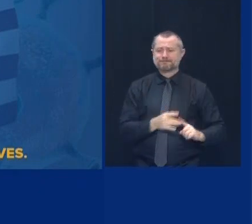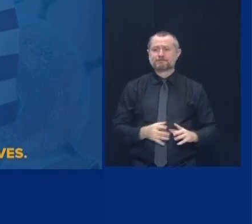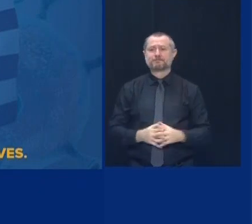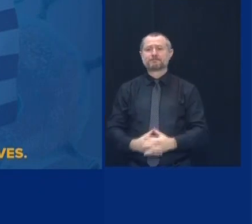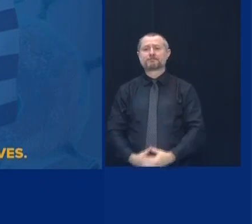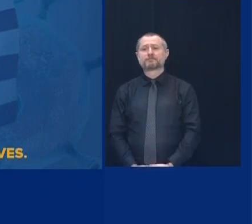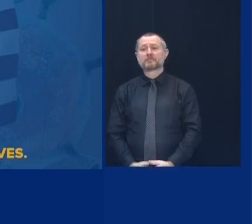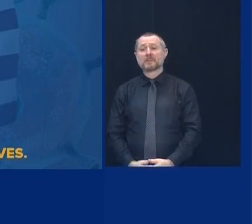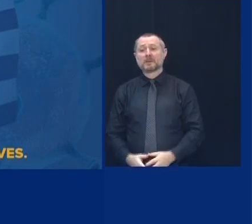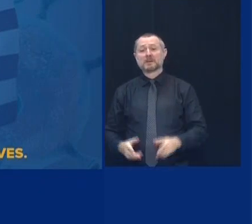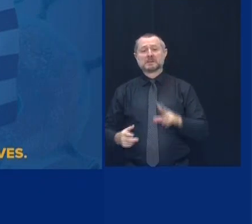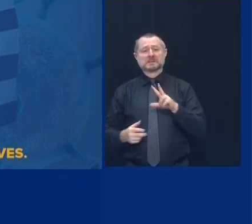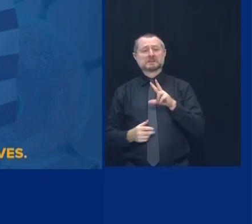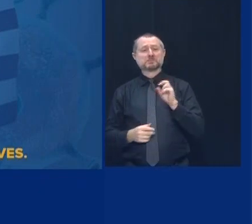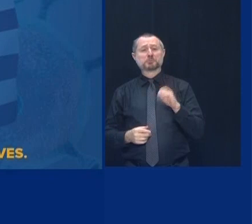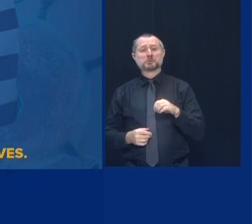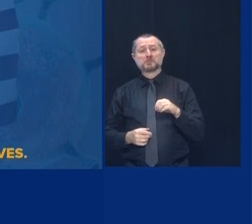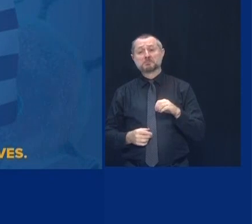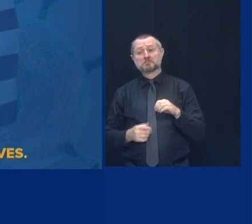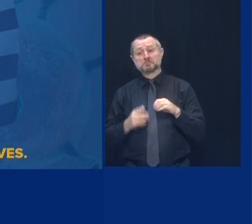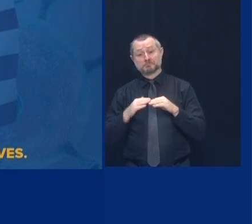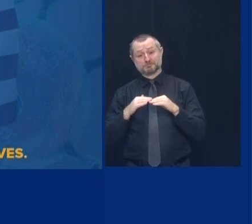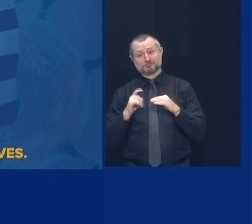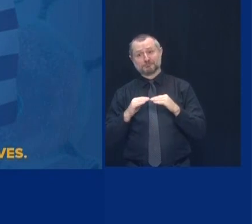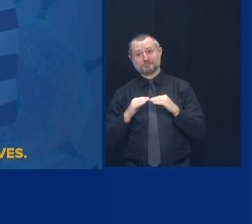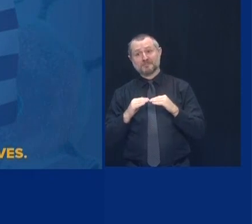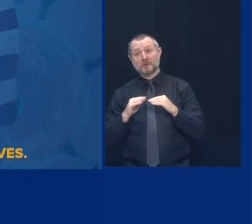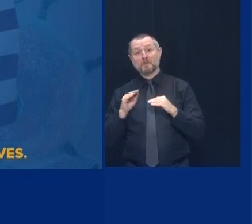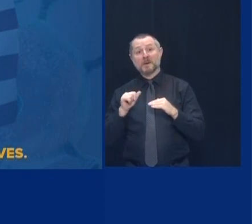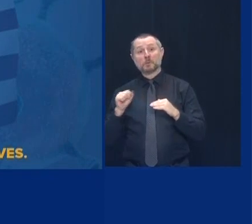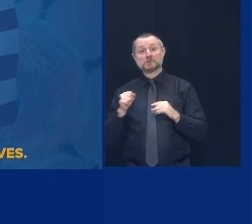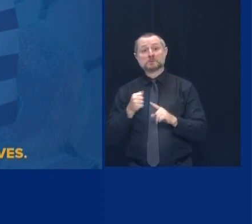BUT --i] NOT REALLYq BUT BUT/AND,ñr DOES NOTlpeHKAVE BIG CITIES LIKE NEW YORK. VERMONT, MAINE, AND NEW YORK.